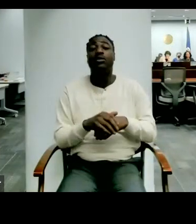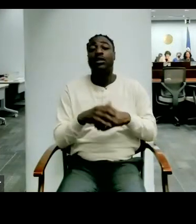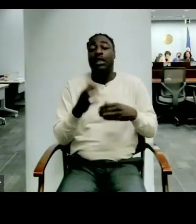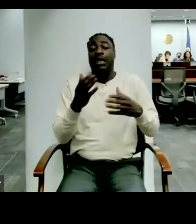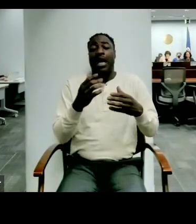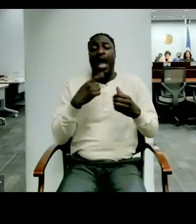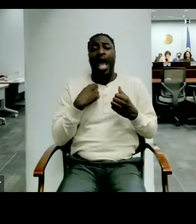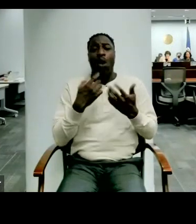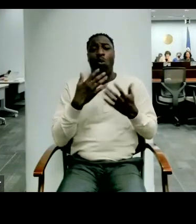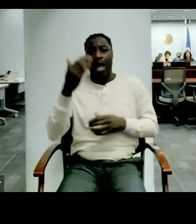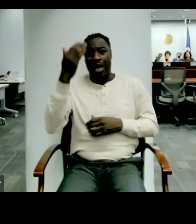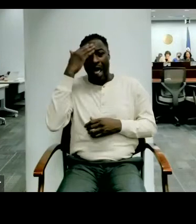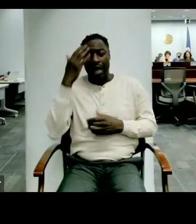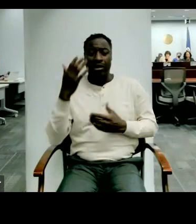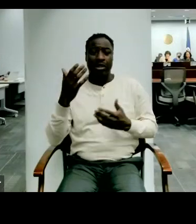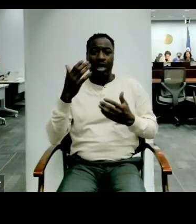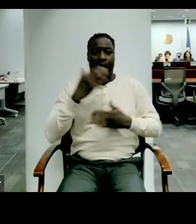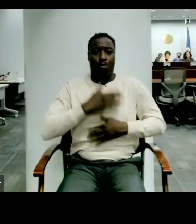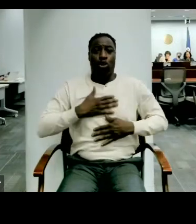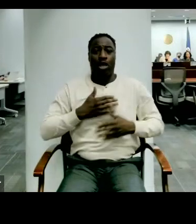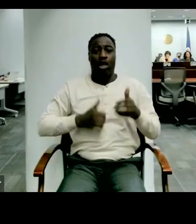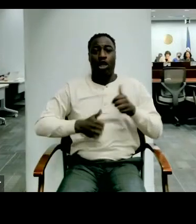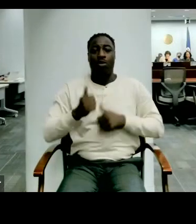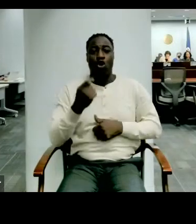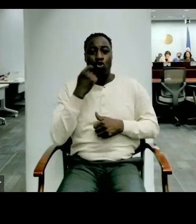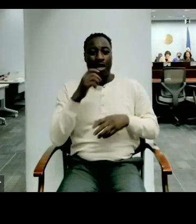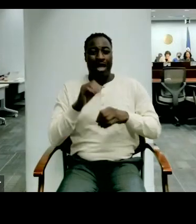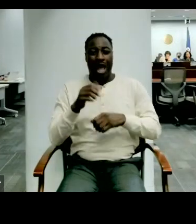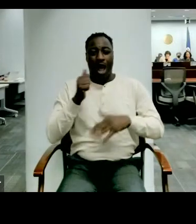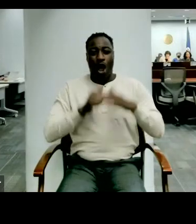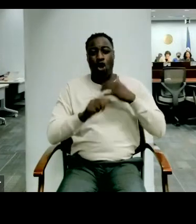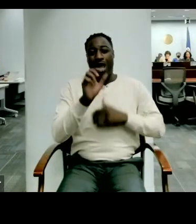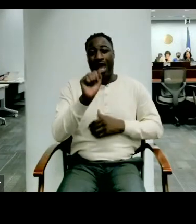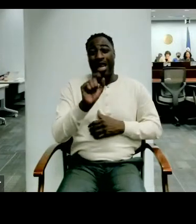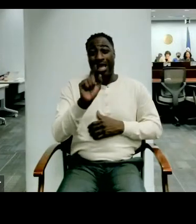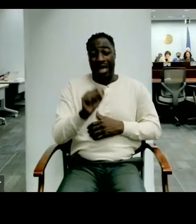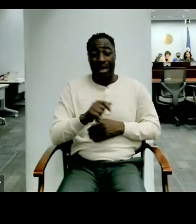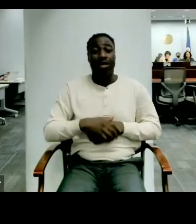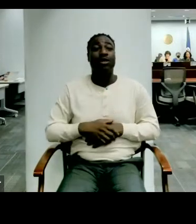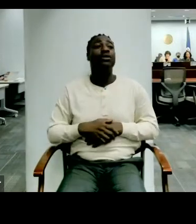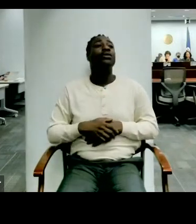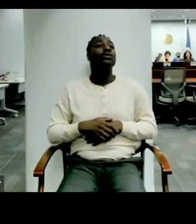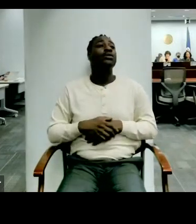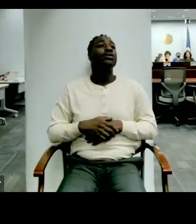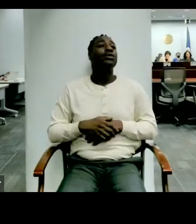want to acknowledge and appreciate the most recent guidance under the ADA, it is helpful. I would call that a good start.